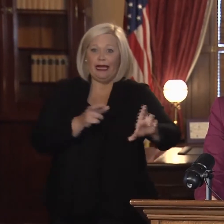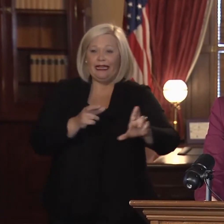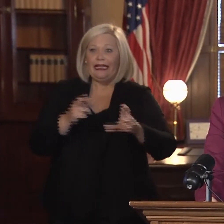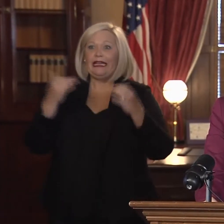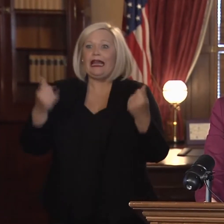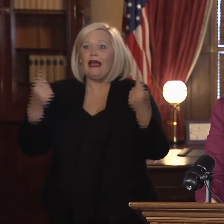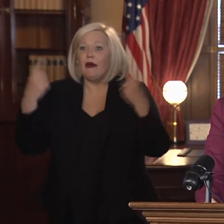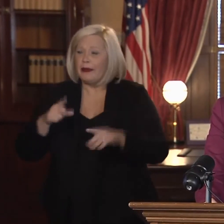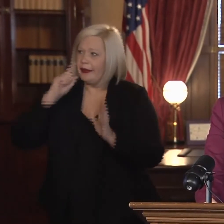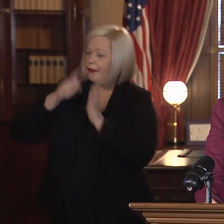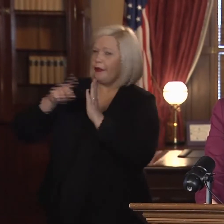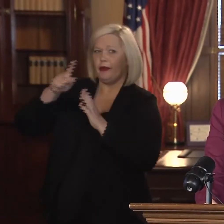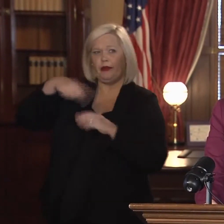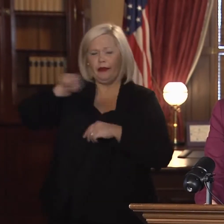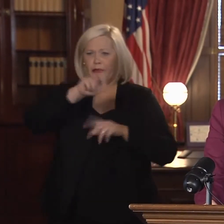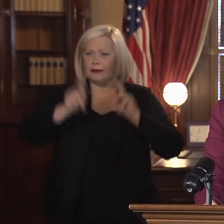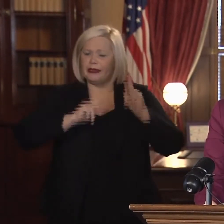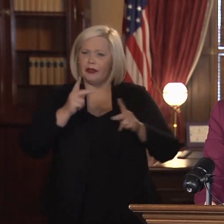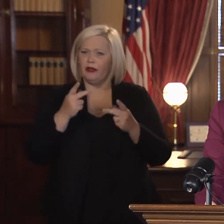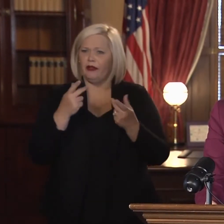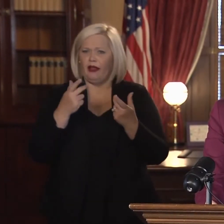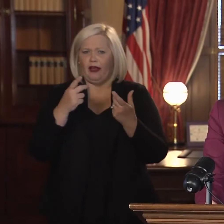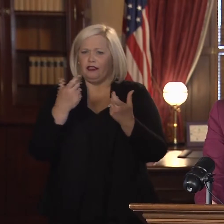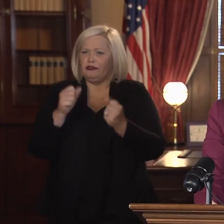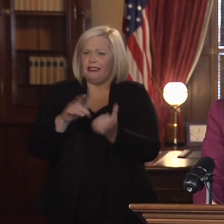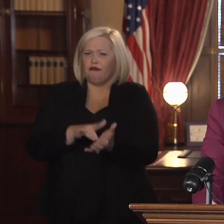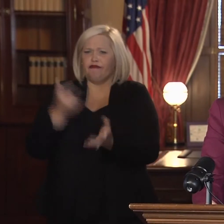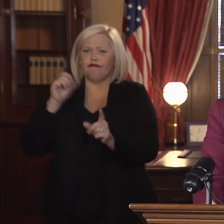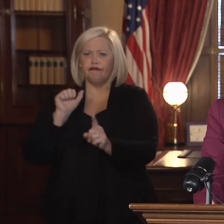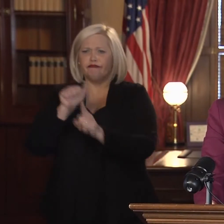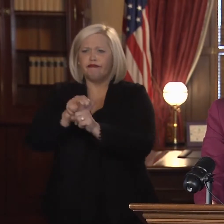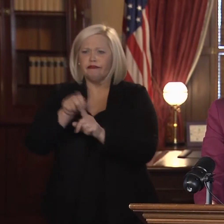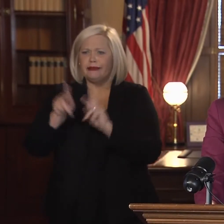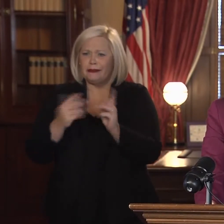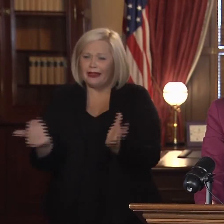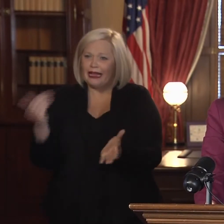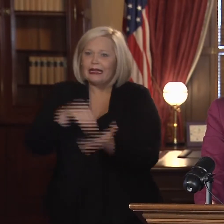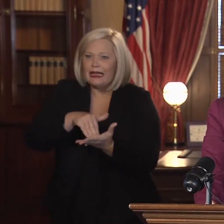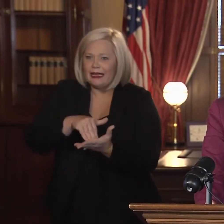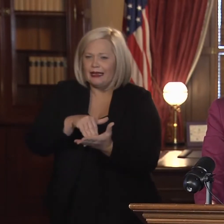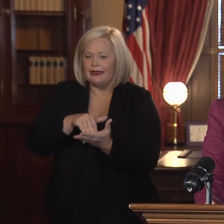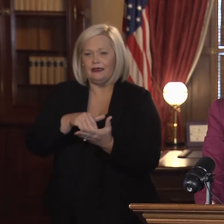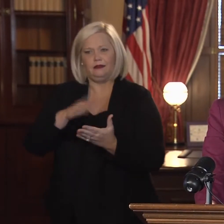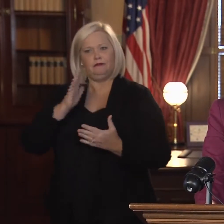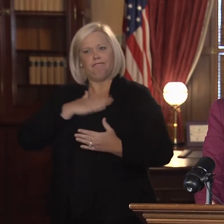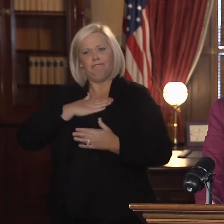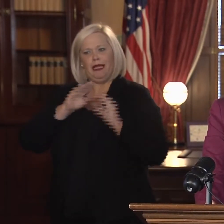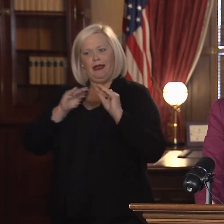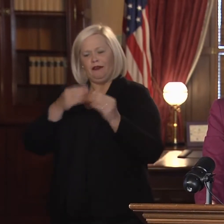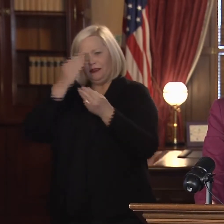AND NOW AS THE VACCINE IS BEING DELIVERED BAD ACTORS AGAIN ARE ATTEMPTING TO SCAM CONSUMERS WITH FALSE CLAIMS ON PRODUCTS